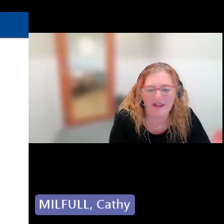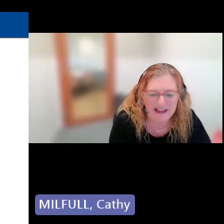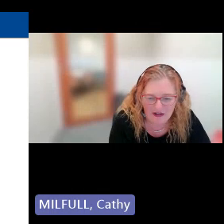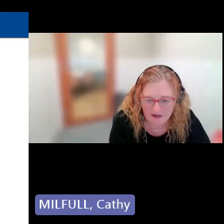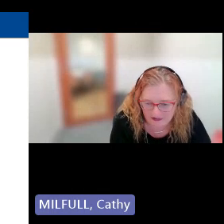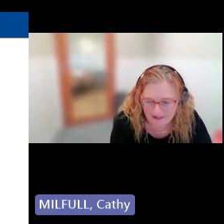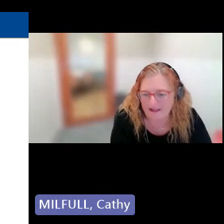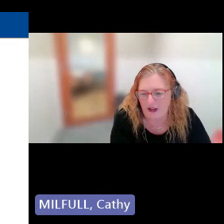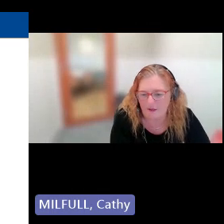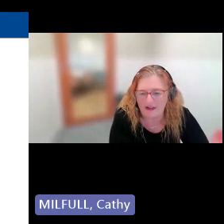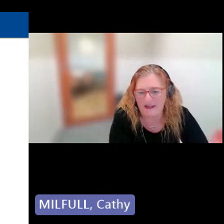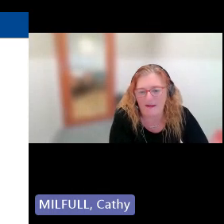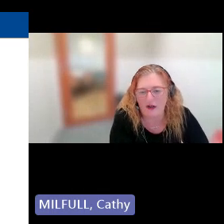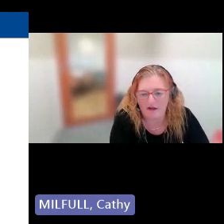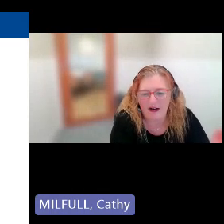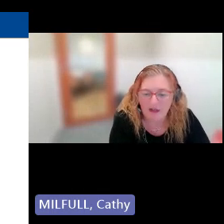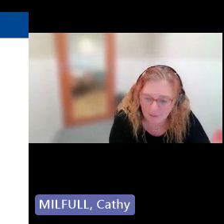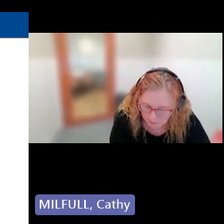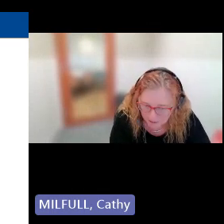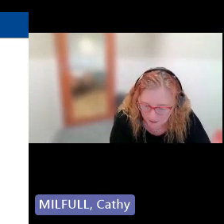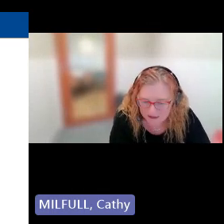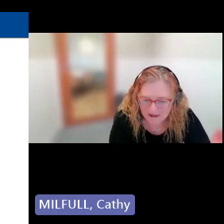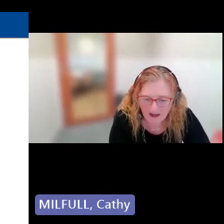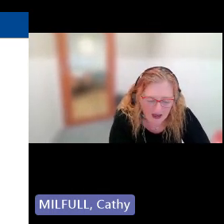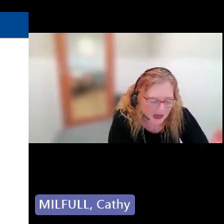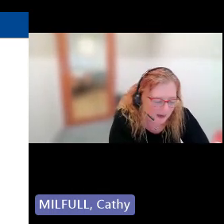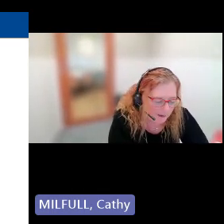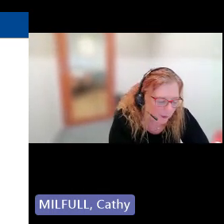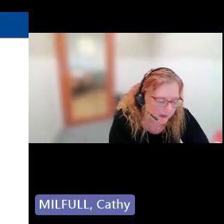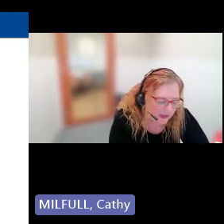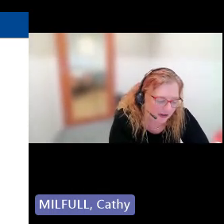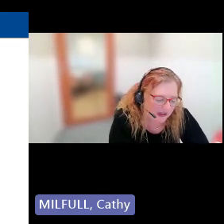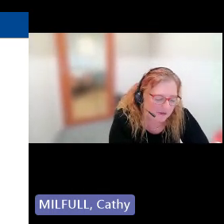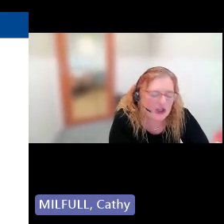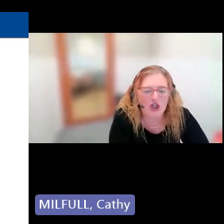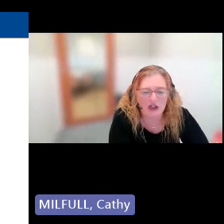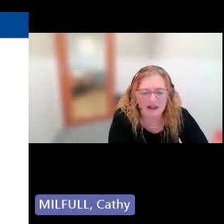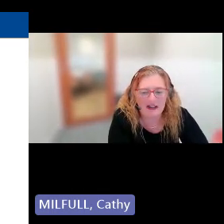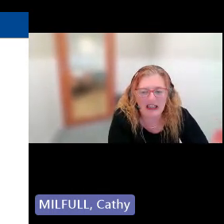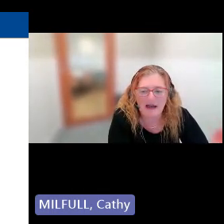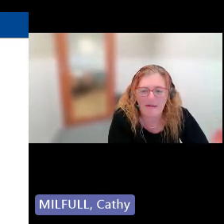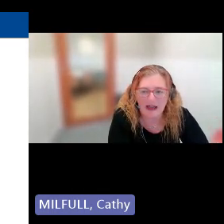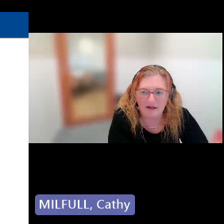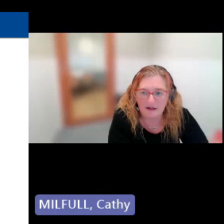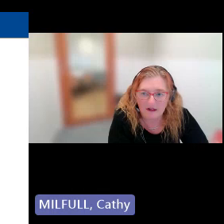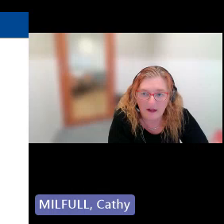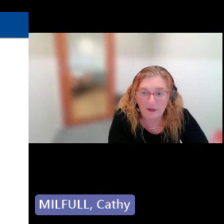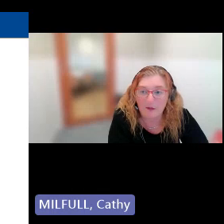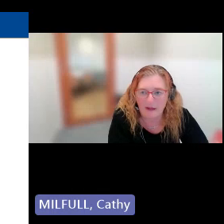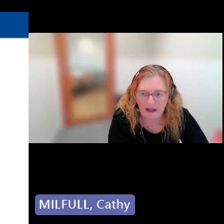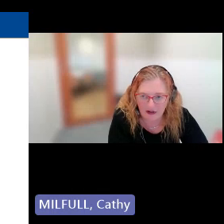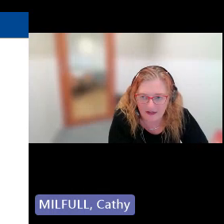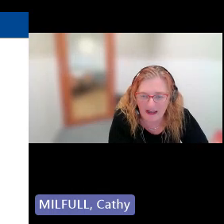now known as the service demographics report, we've actually reduced the amount of information that